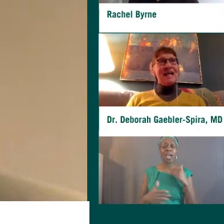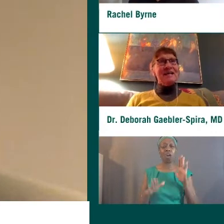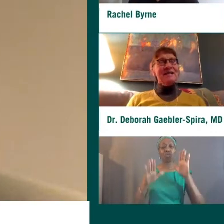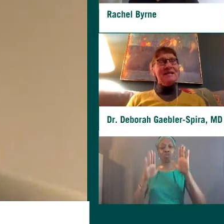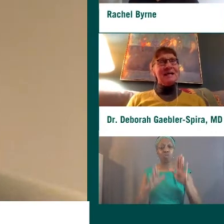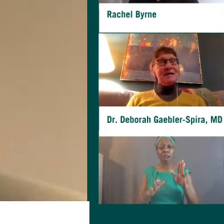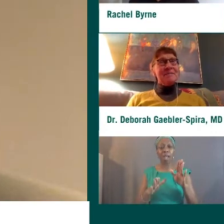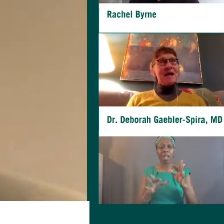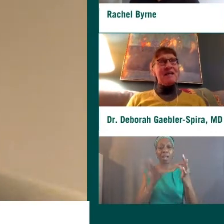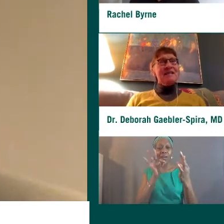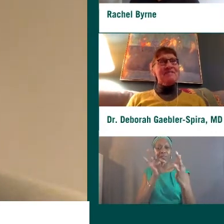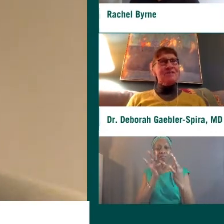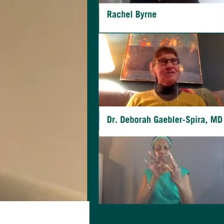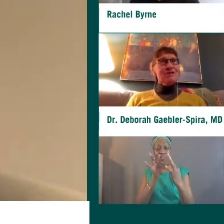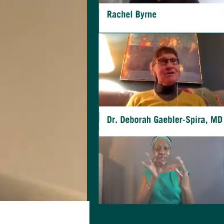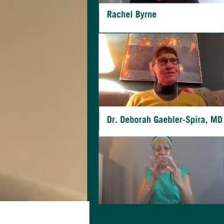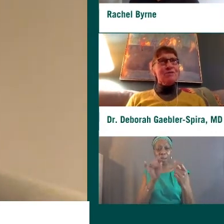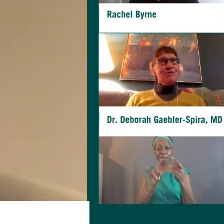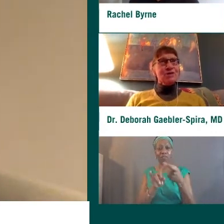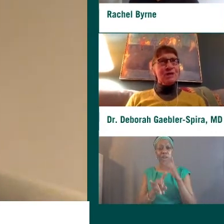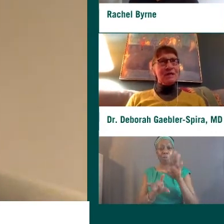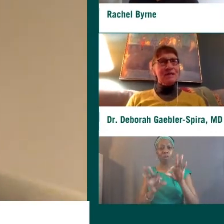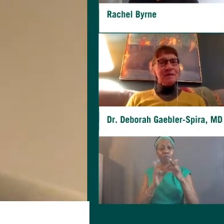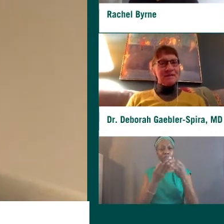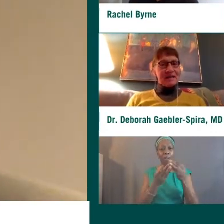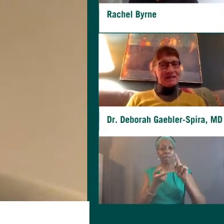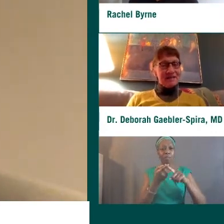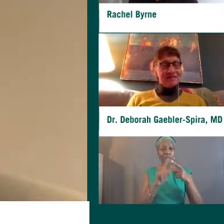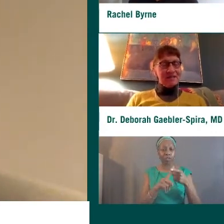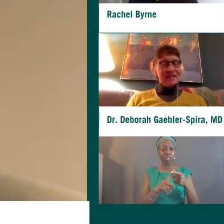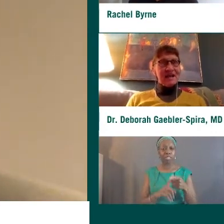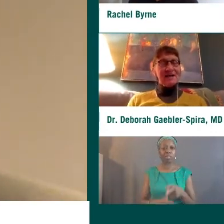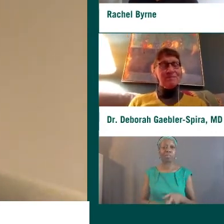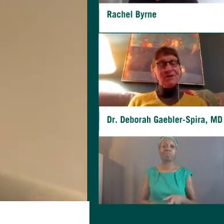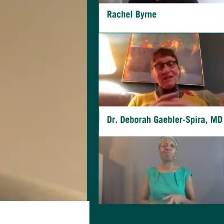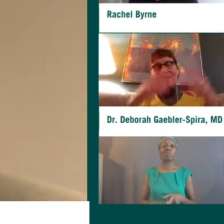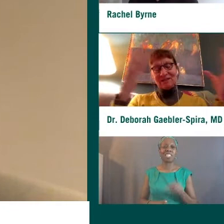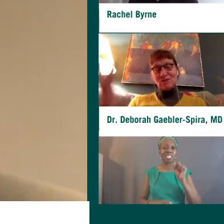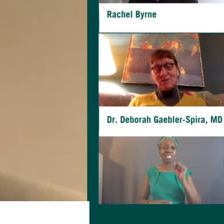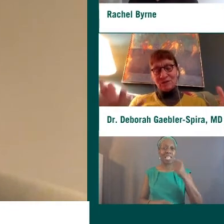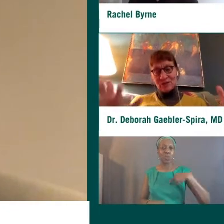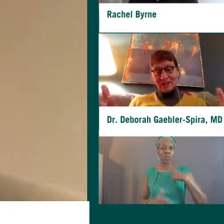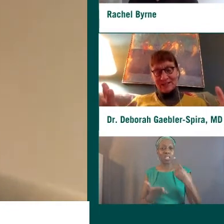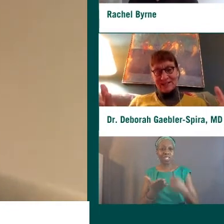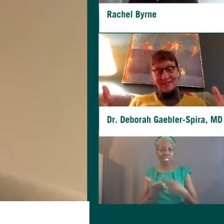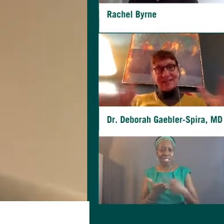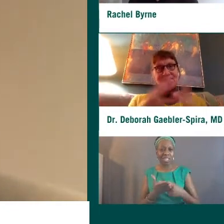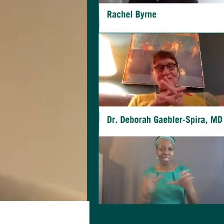And even though we're talking about activity I'm looking at the whole child.